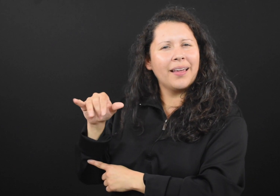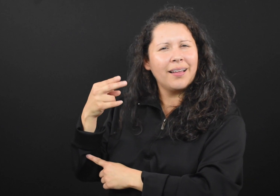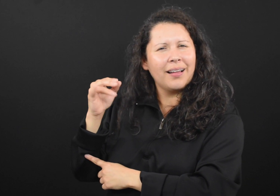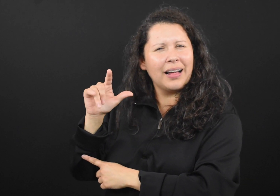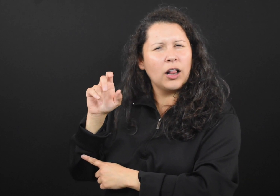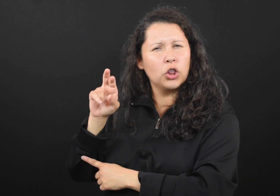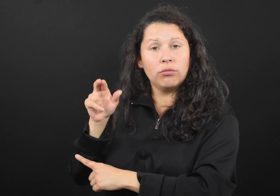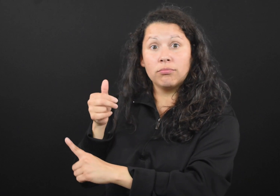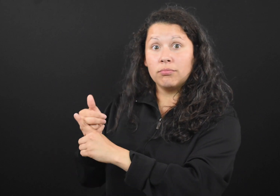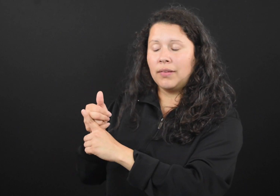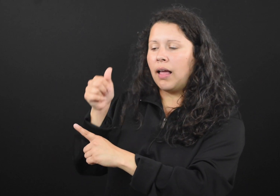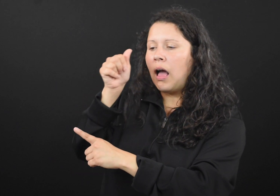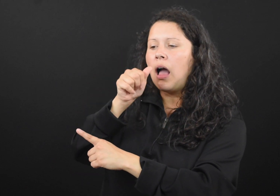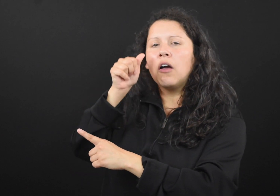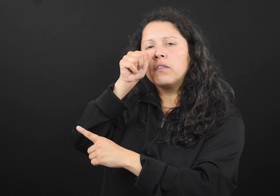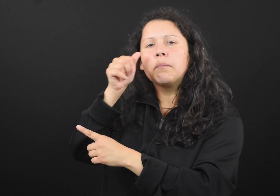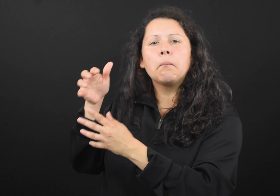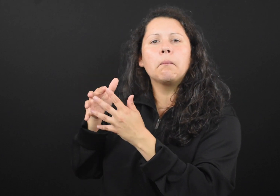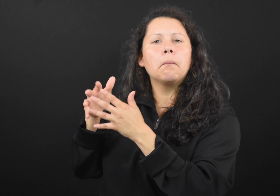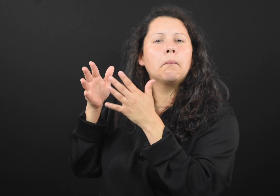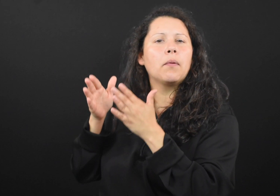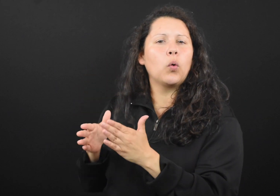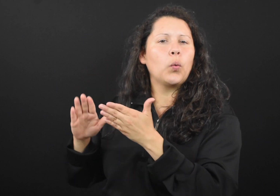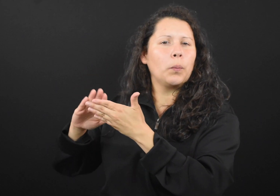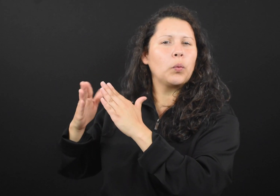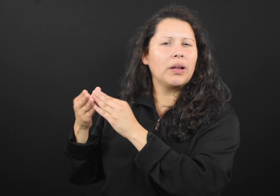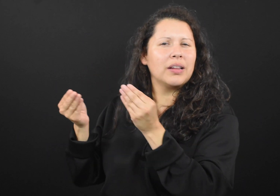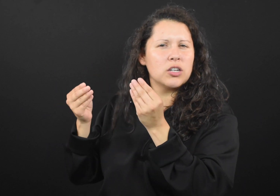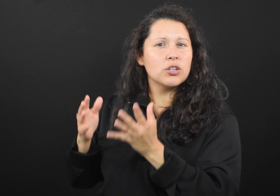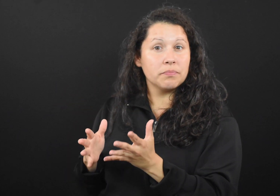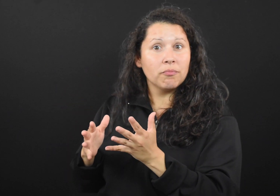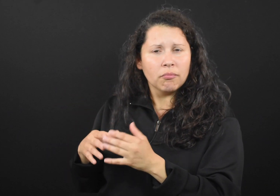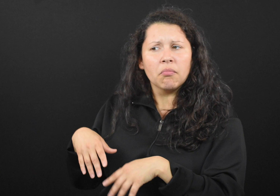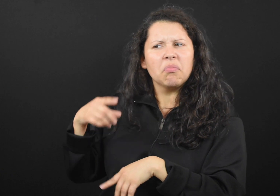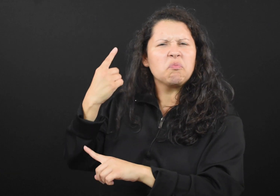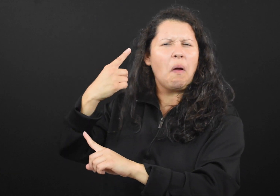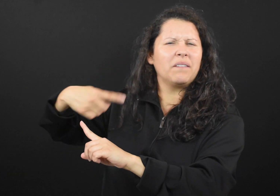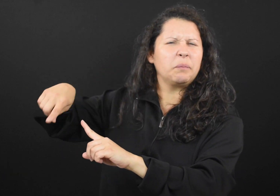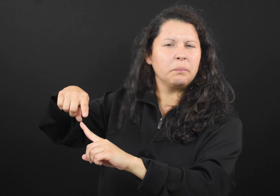“We are MDH employees, but first and foremost, we are members of the communities